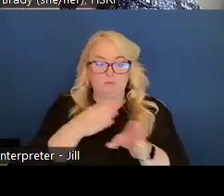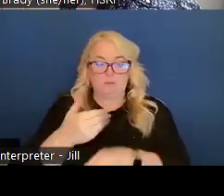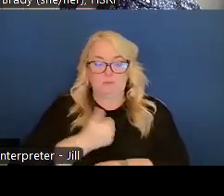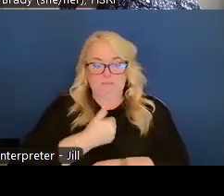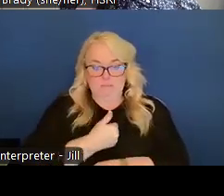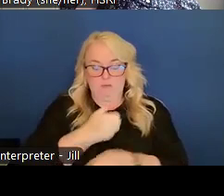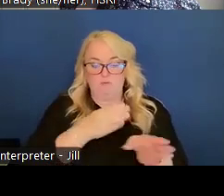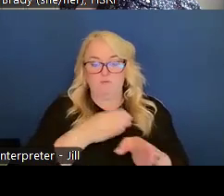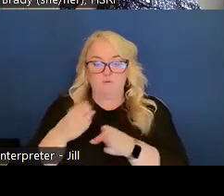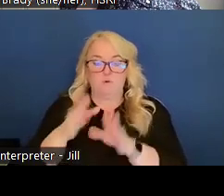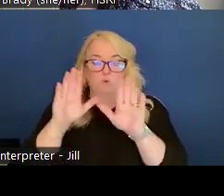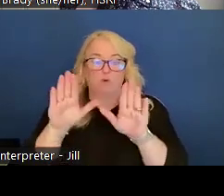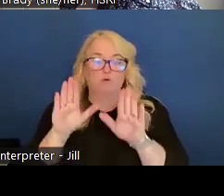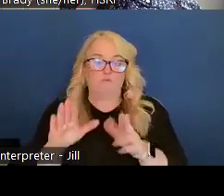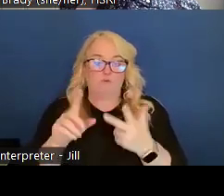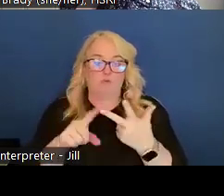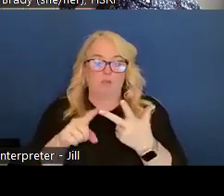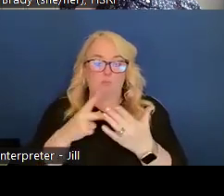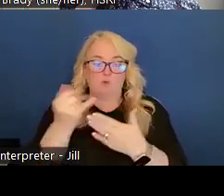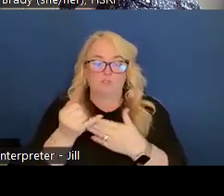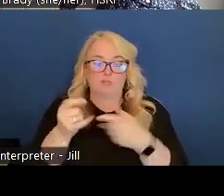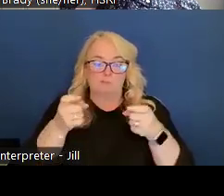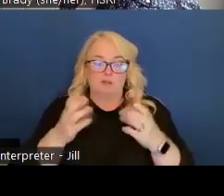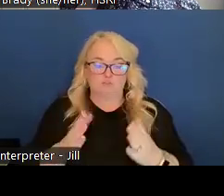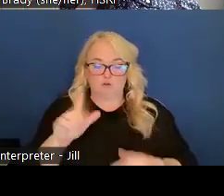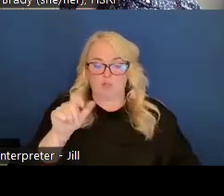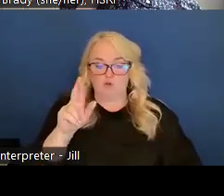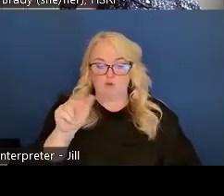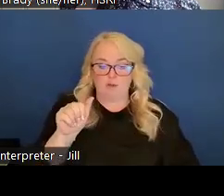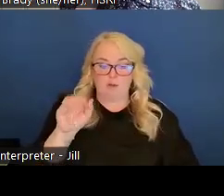then our wonderful Project Manager, Laura Bernas, who is